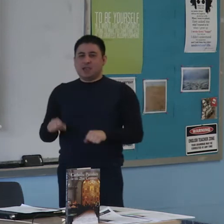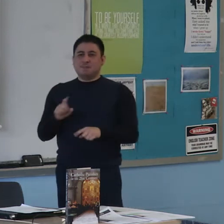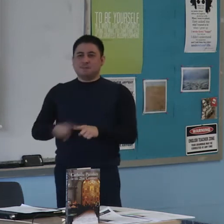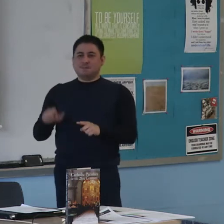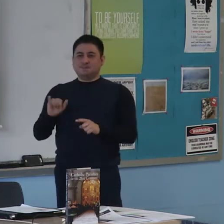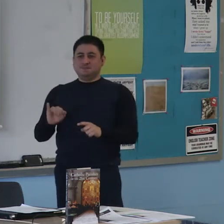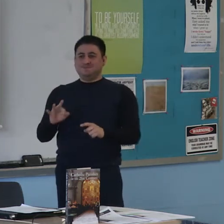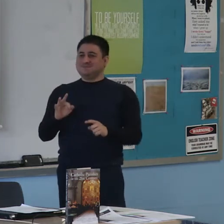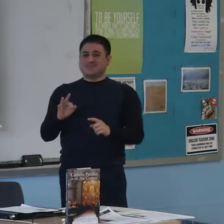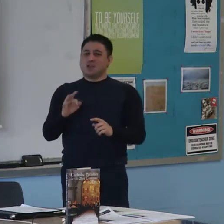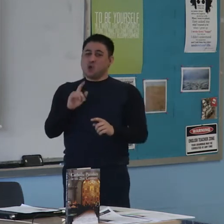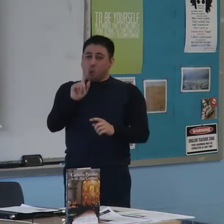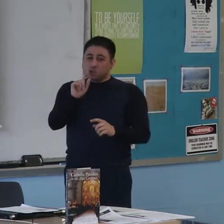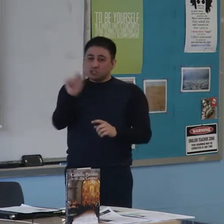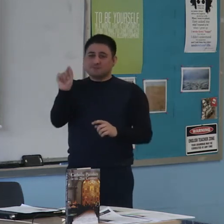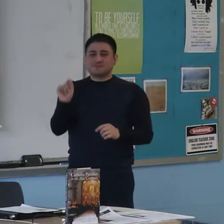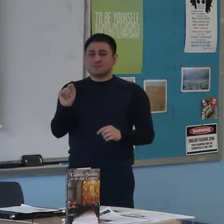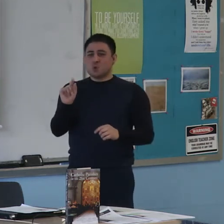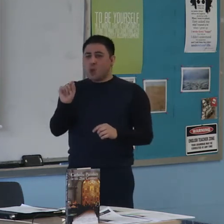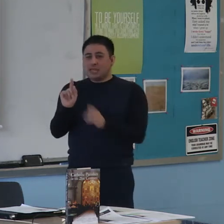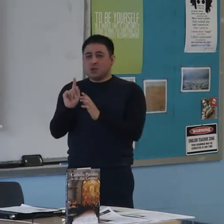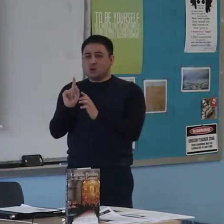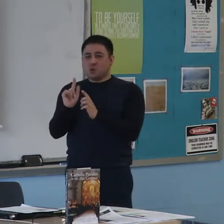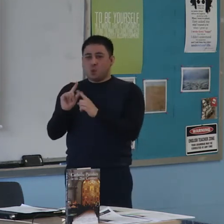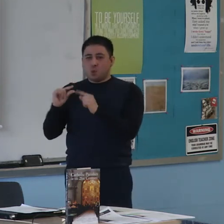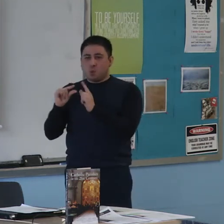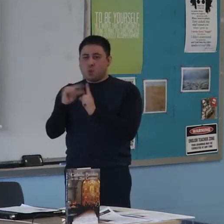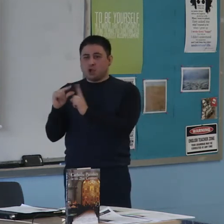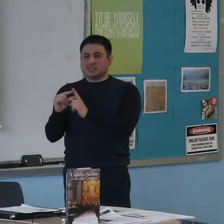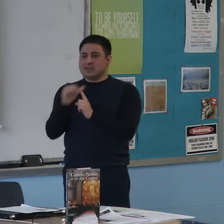point you're saying, you know we really only needed twenty words, not two hundred, but